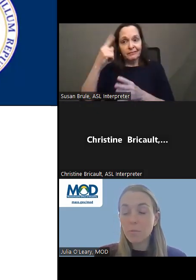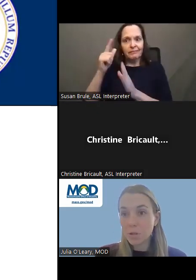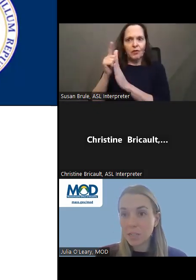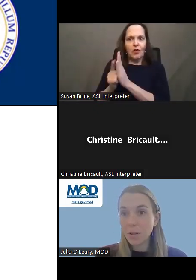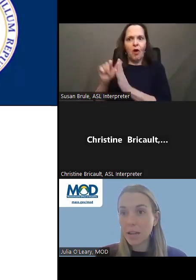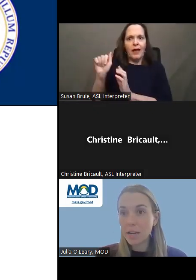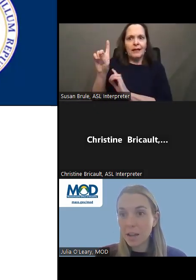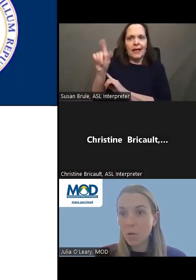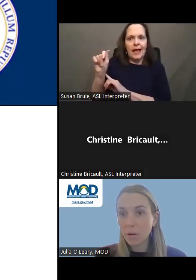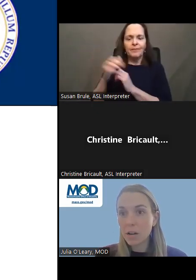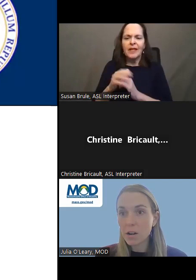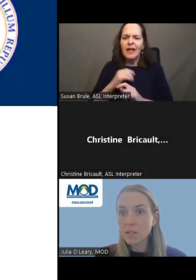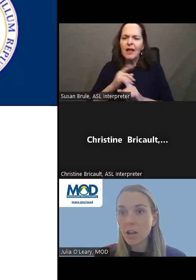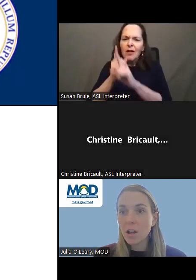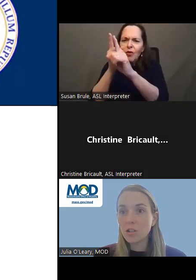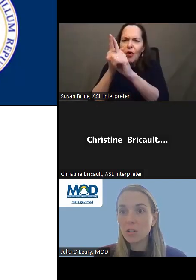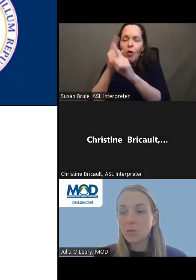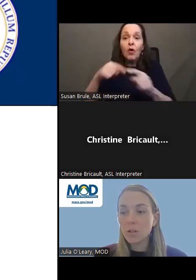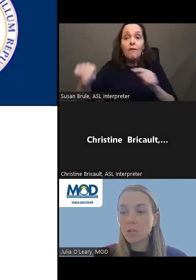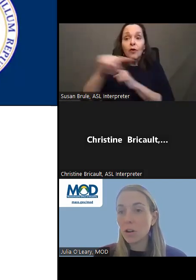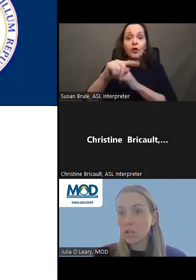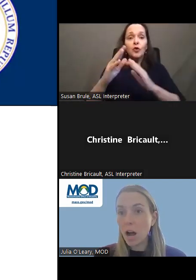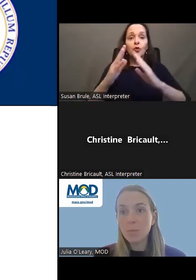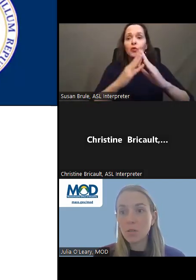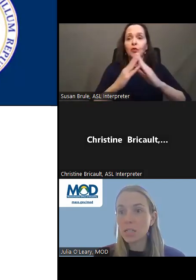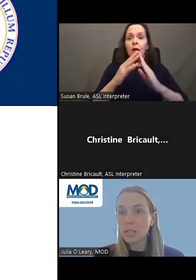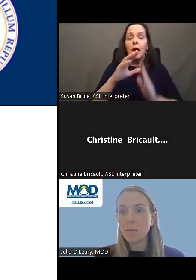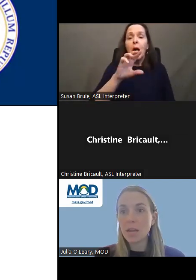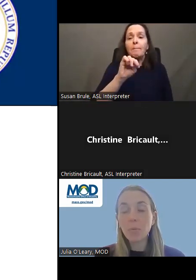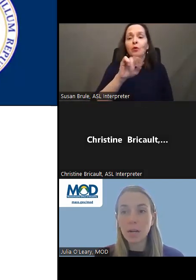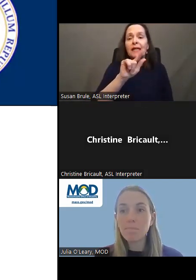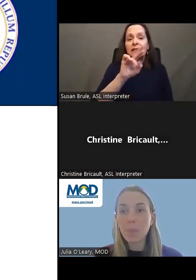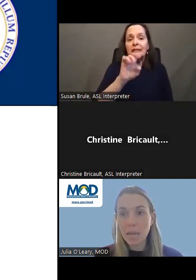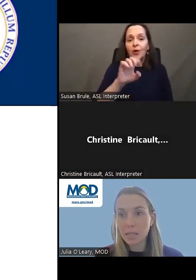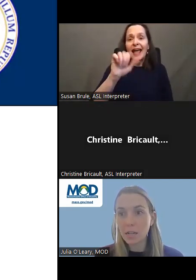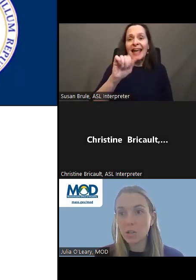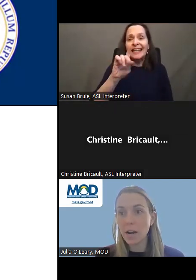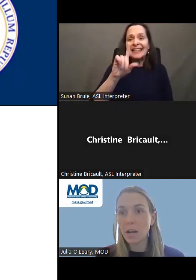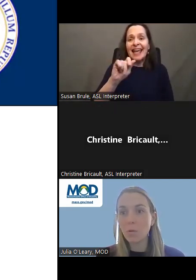municipal ADA coordinators to do their job. So this is going to be a pretty basic training,